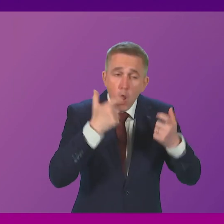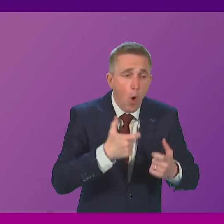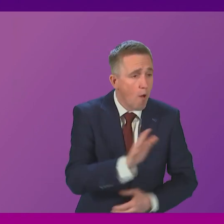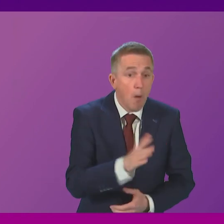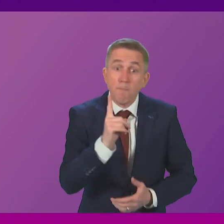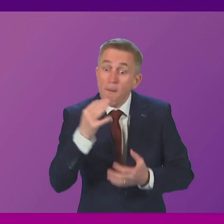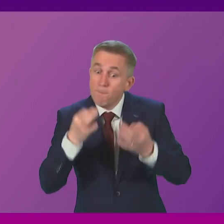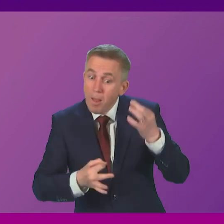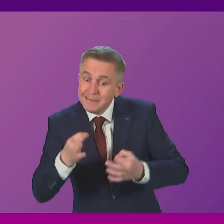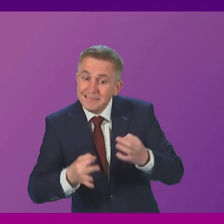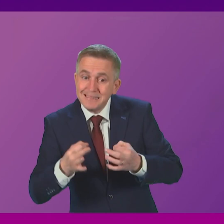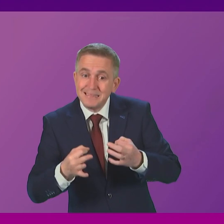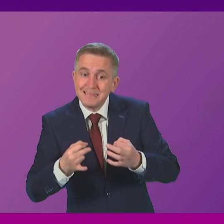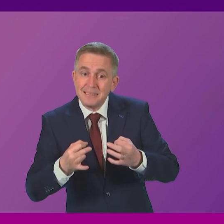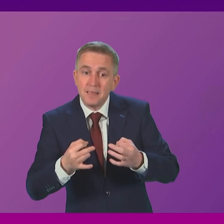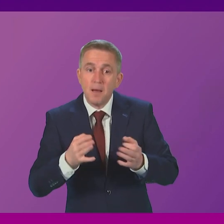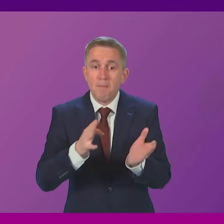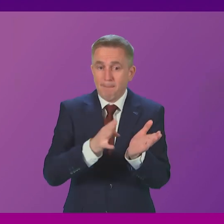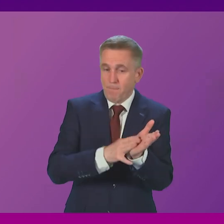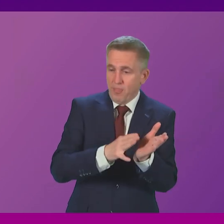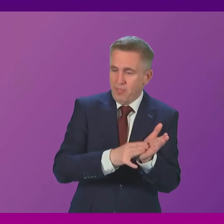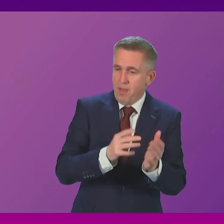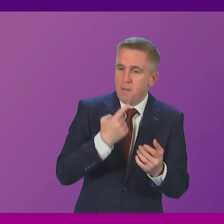Far from giving me a clip around the ear, as my mum put it in news reports yesterday,